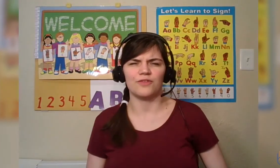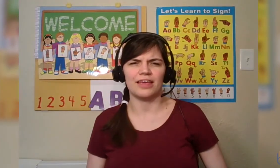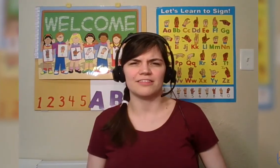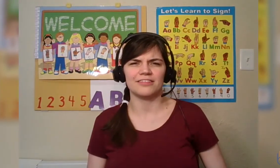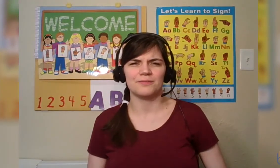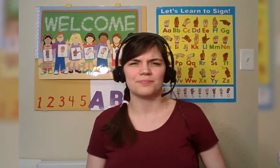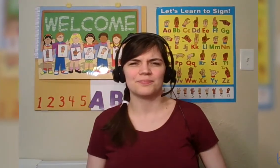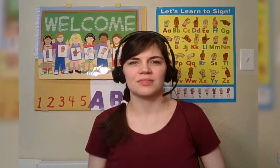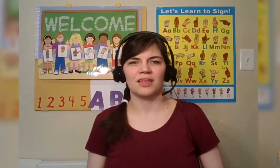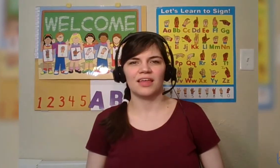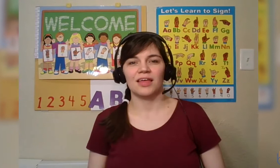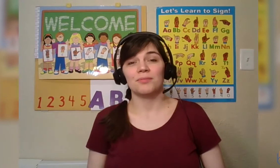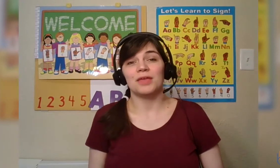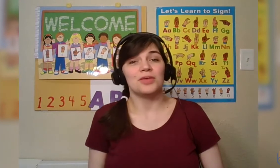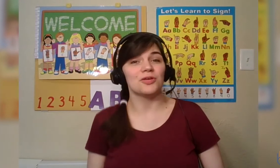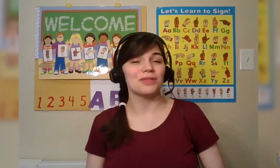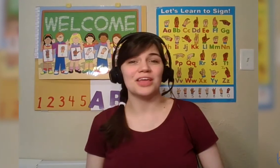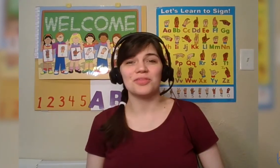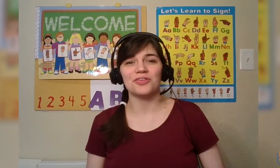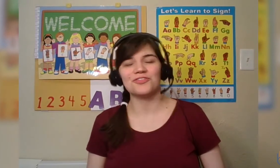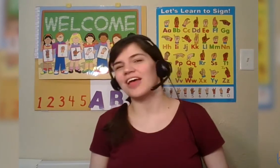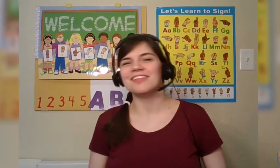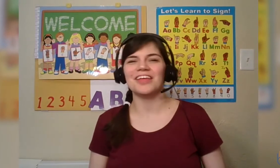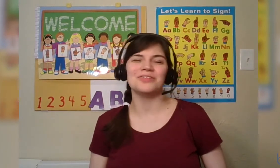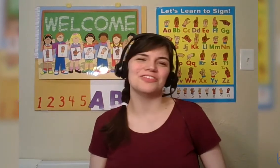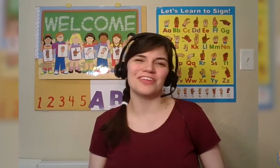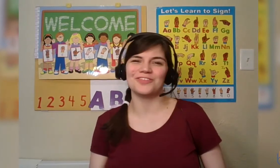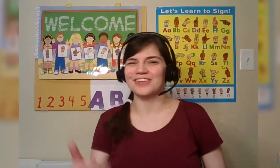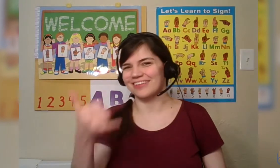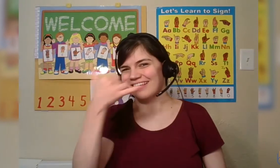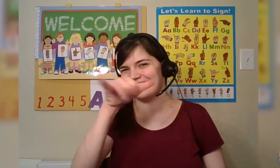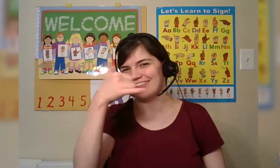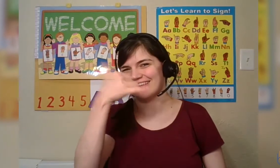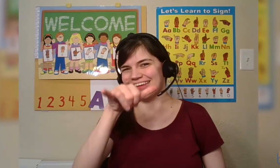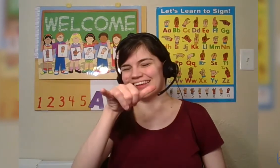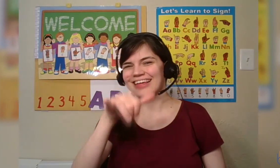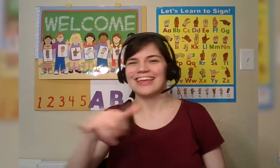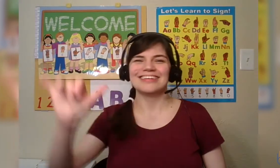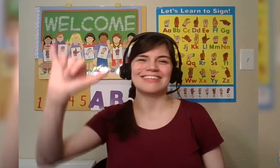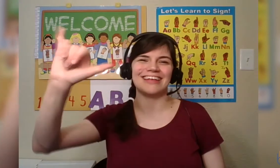Maybe you're playing with your friends and you just feel silly. To sign,